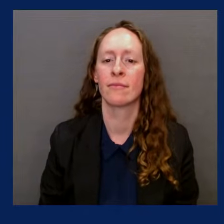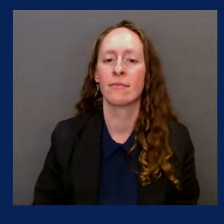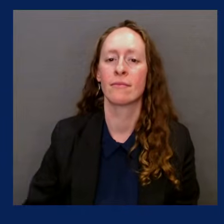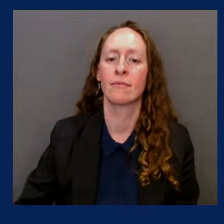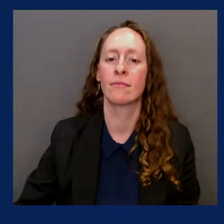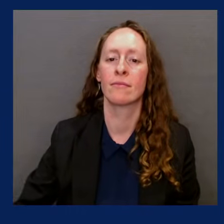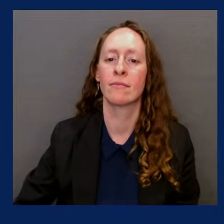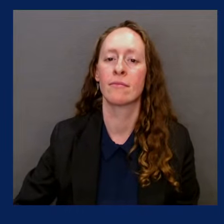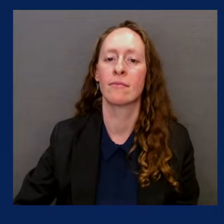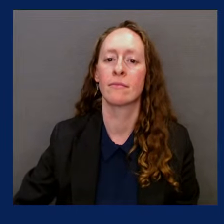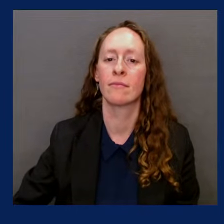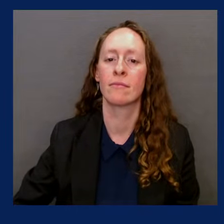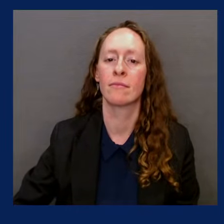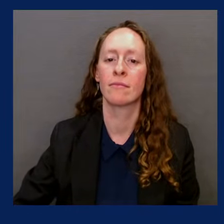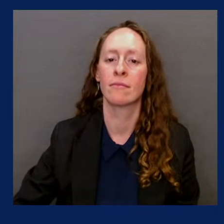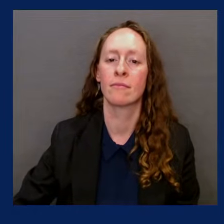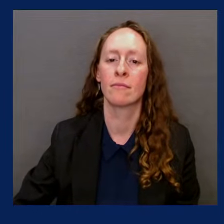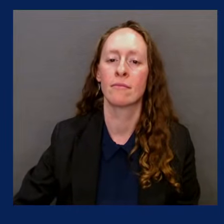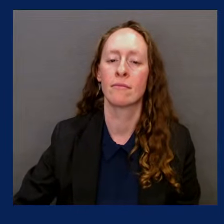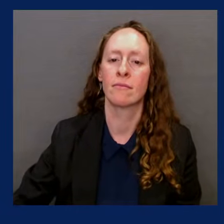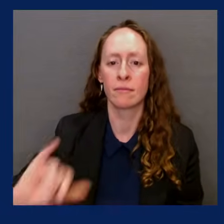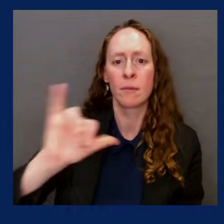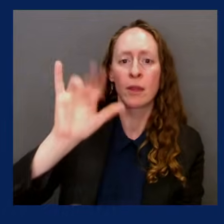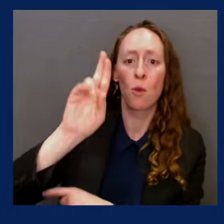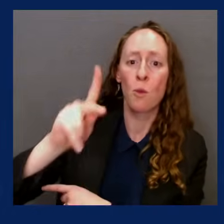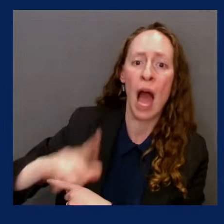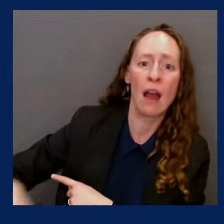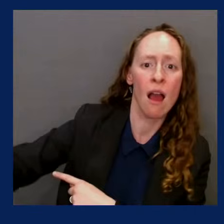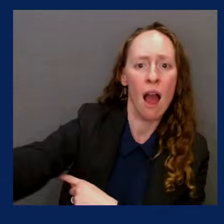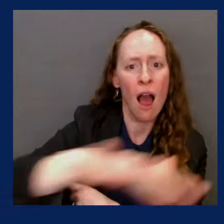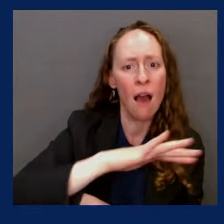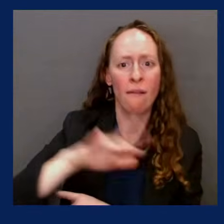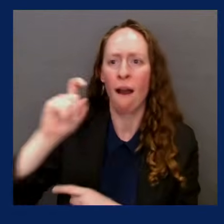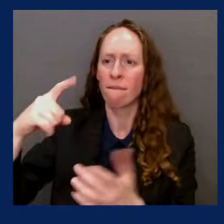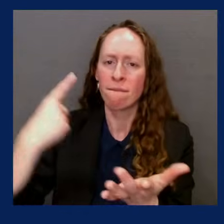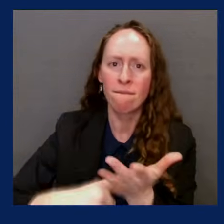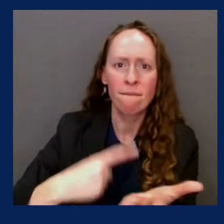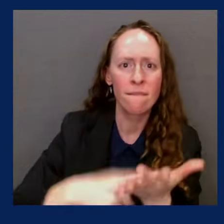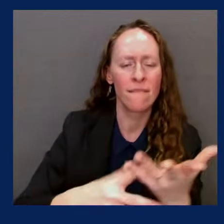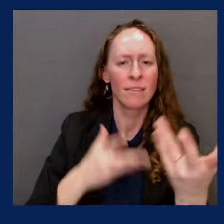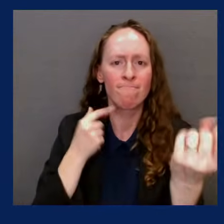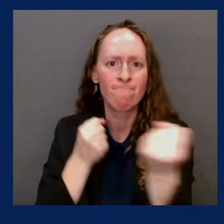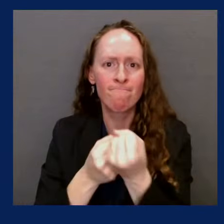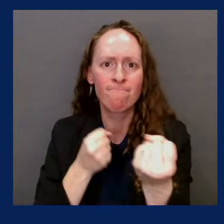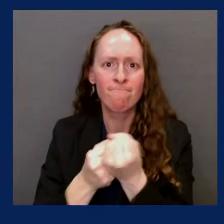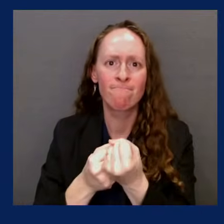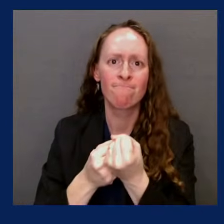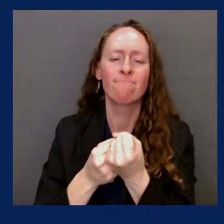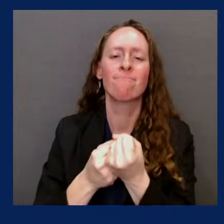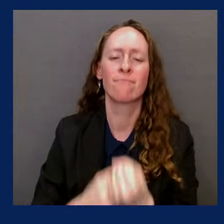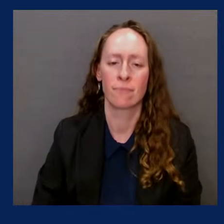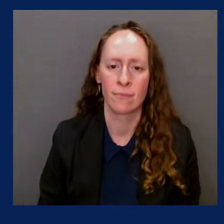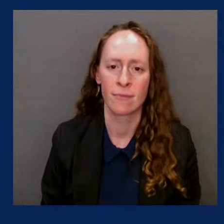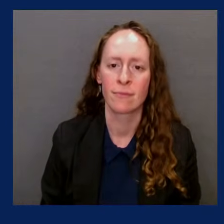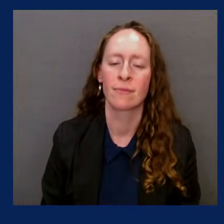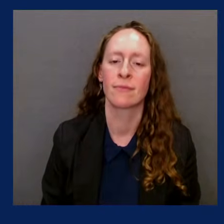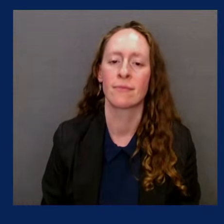are all supportive of the AUKUS arrangements. The Press: And regarding the Israel-Hamas war, I wanted to ask -- Prime Minister Albanese: Well, we -- we --